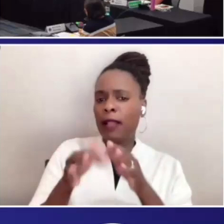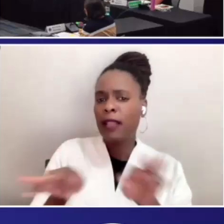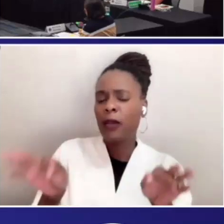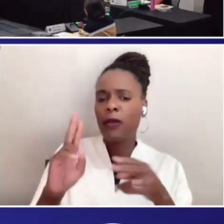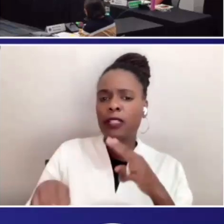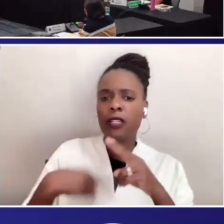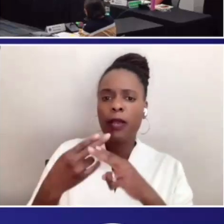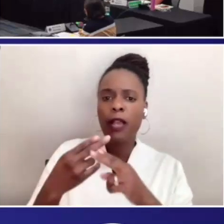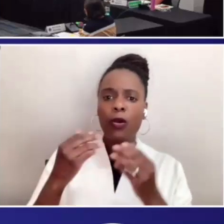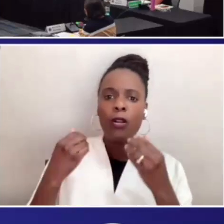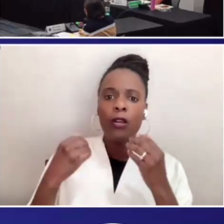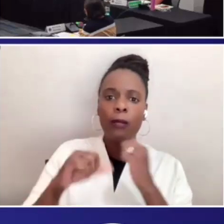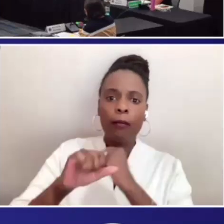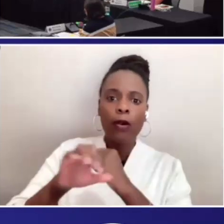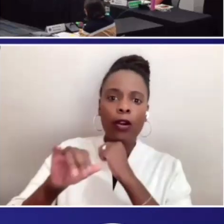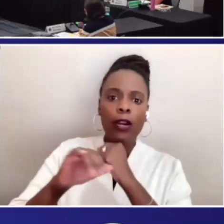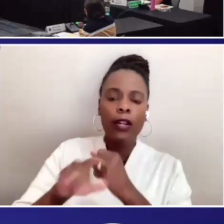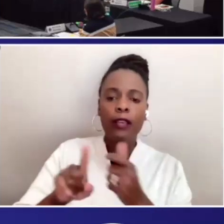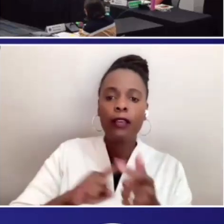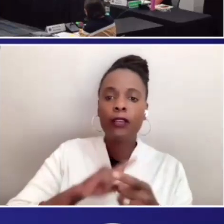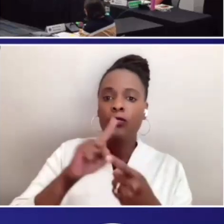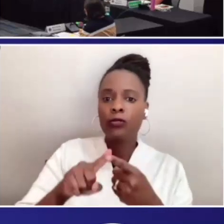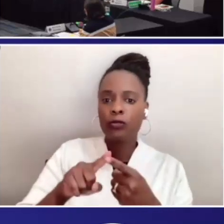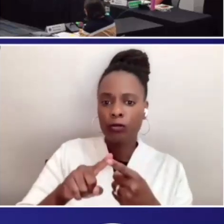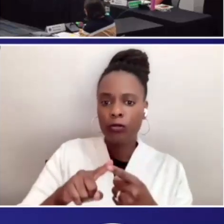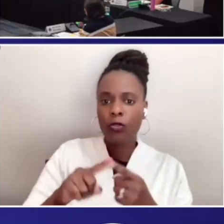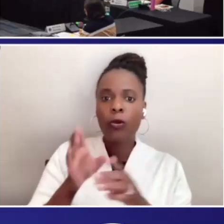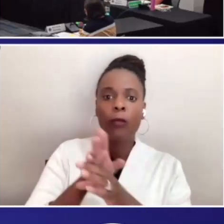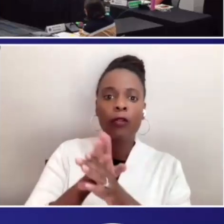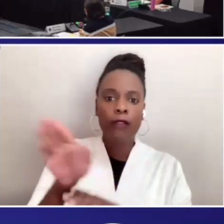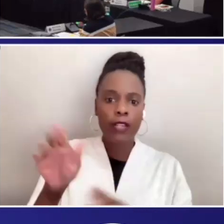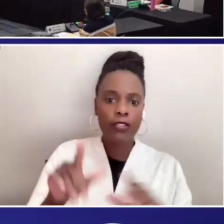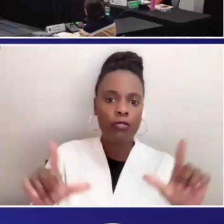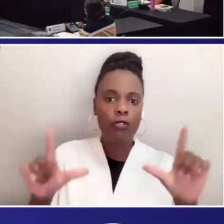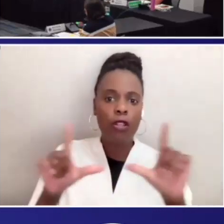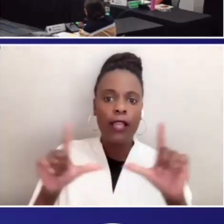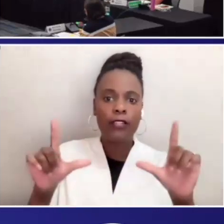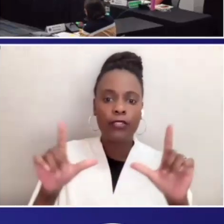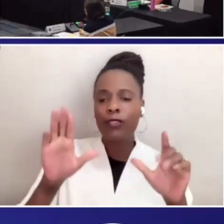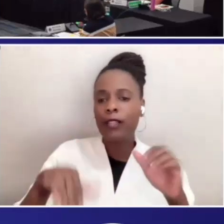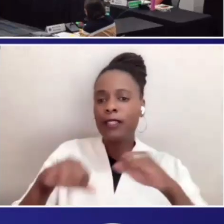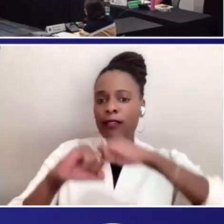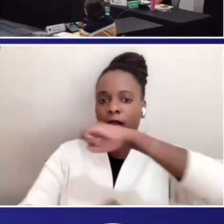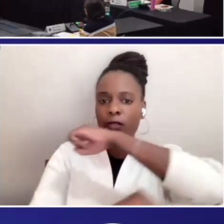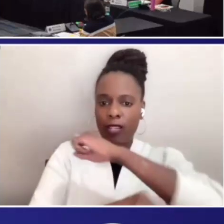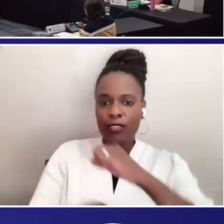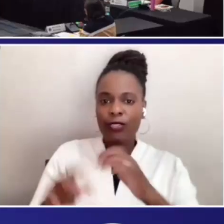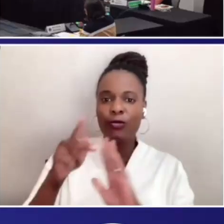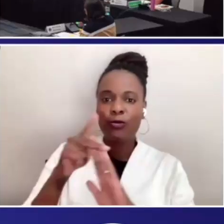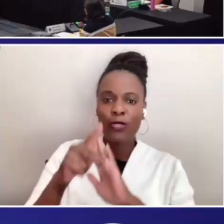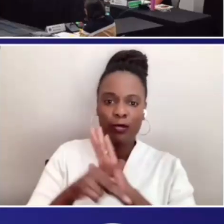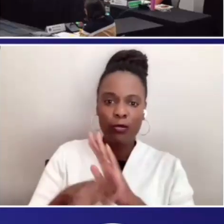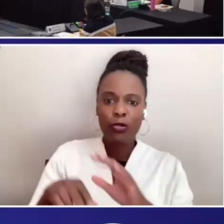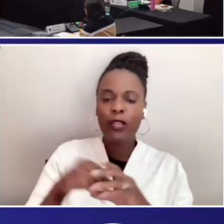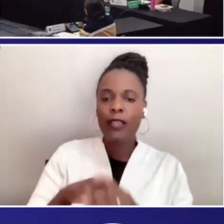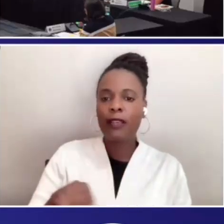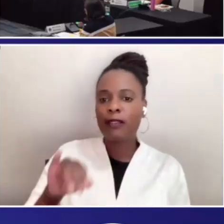professional licensure, because that is the foundational principle in Romanette L, one.